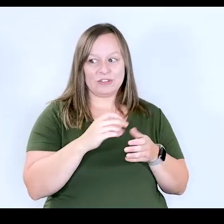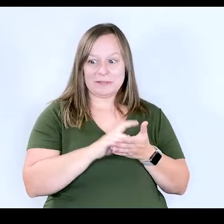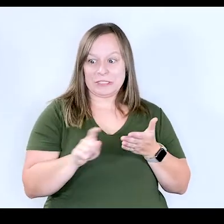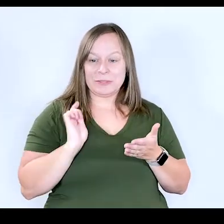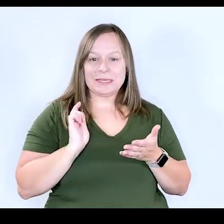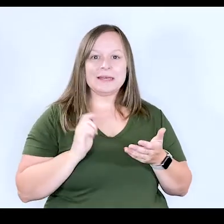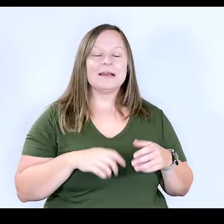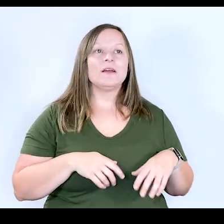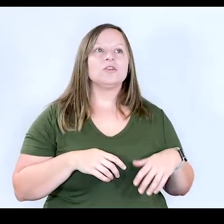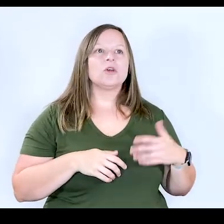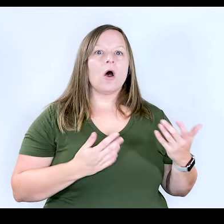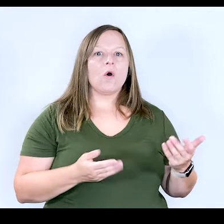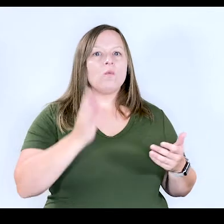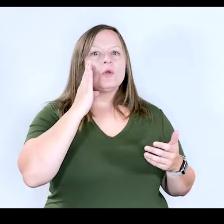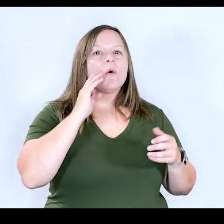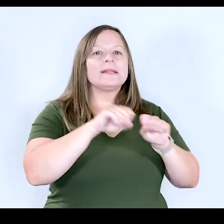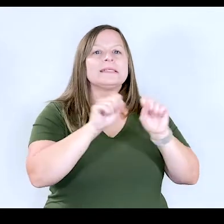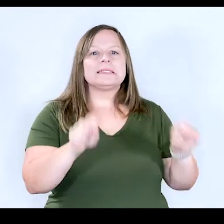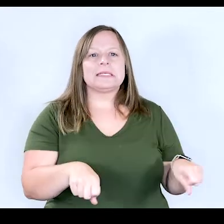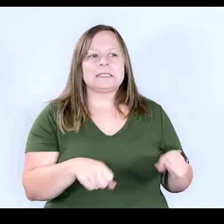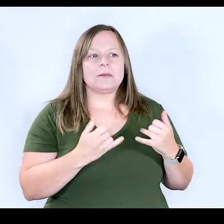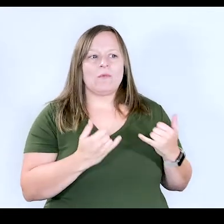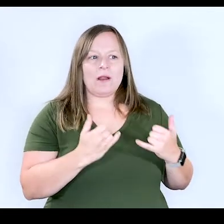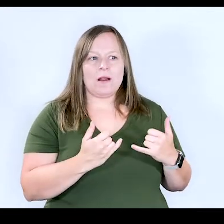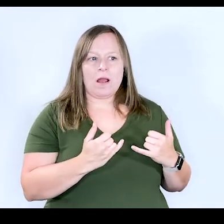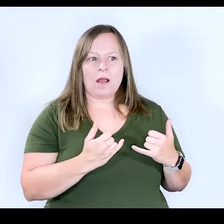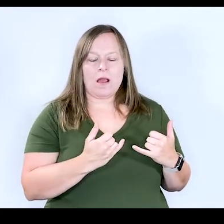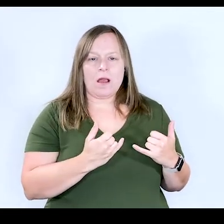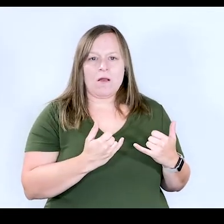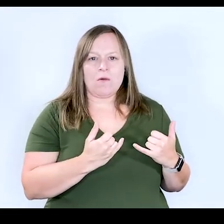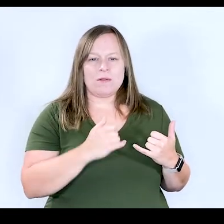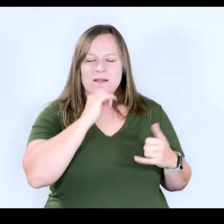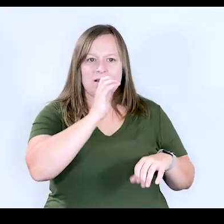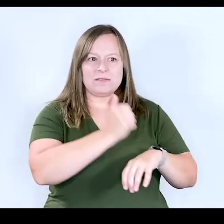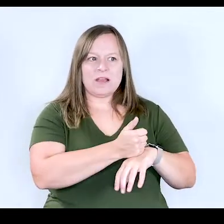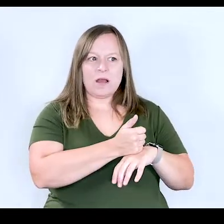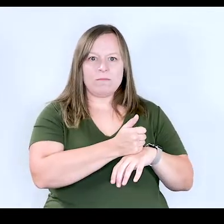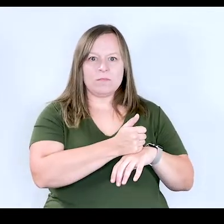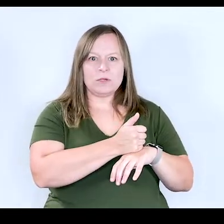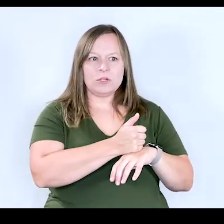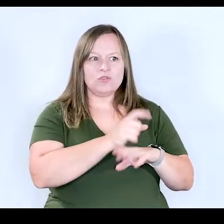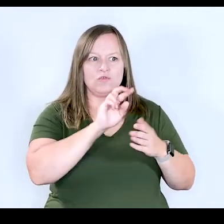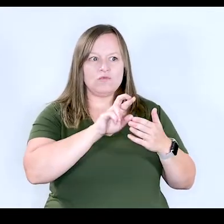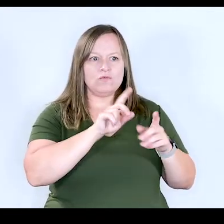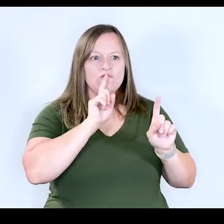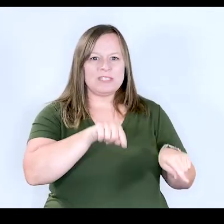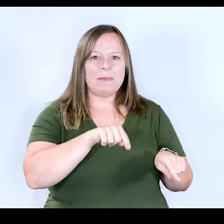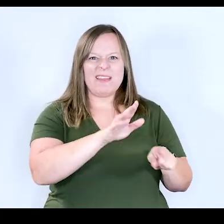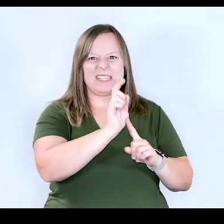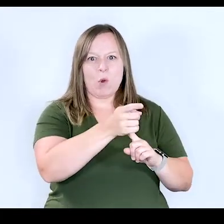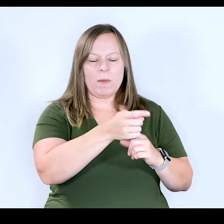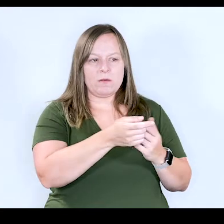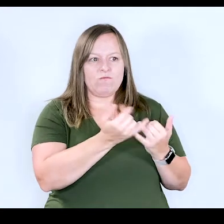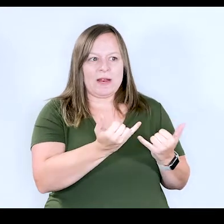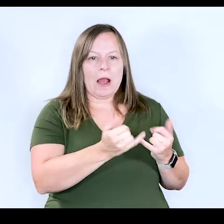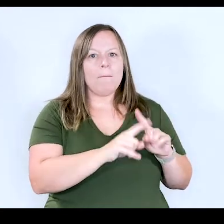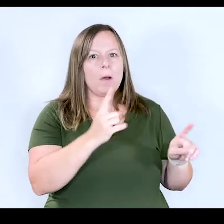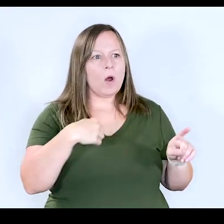so we know that the system as it currently stands is not necessarily set up to respond to this moment and this need, but we're